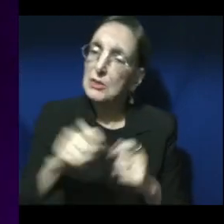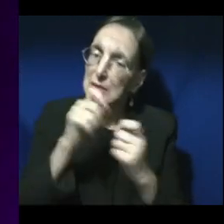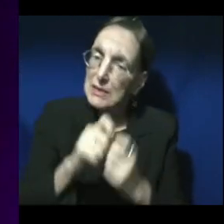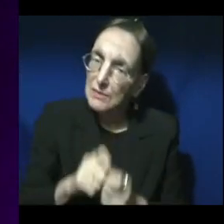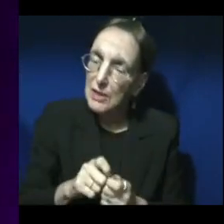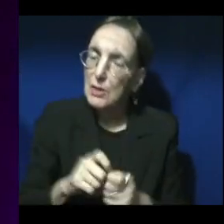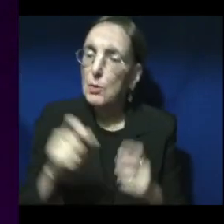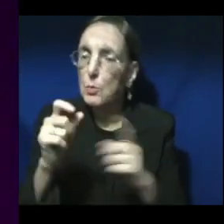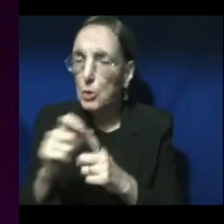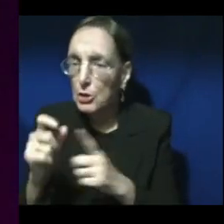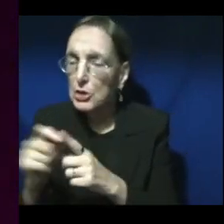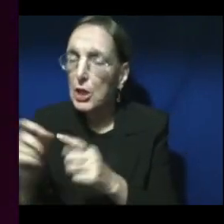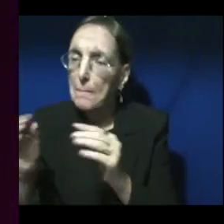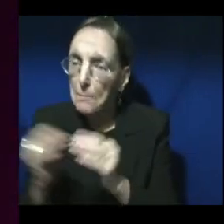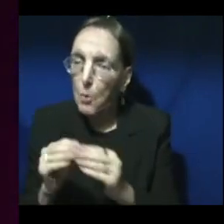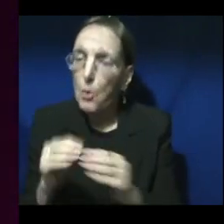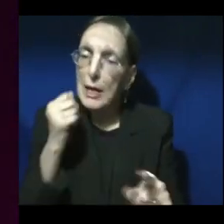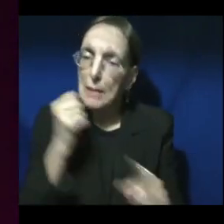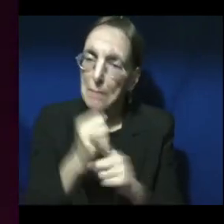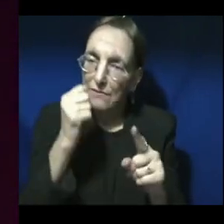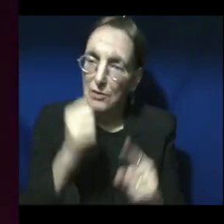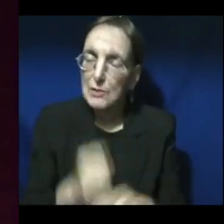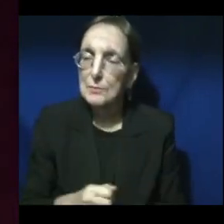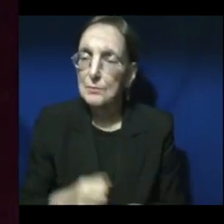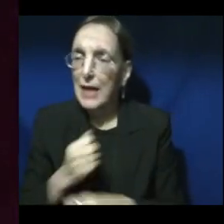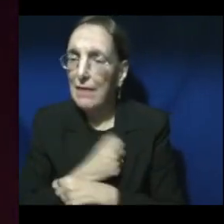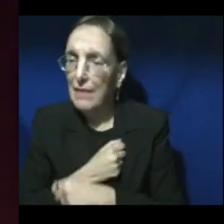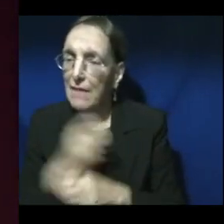I love reading on Forbes. Here are the five things you should never say in an interview.